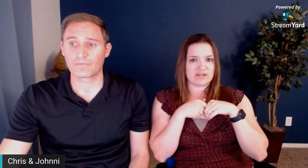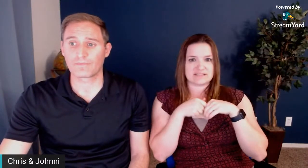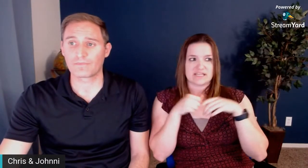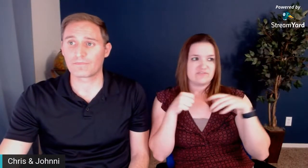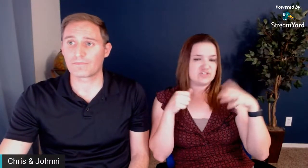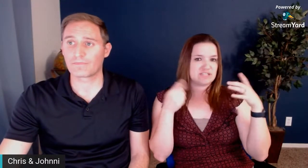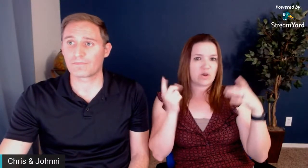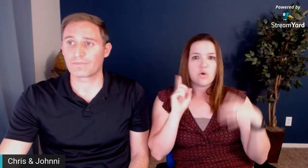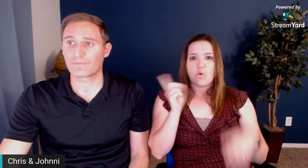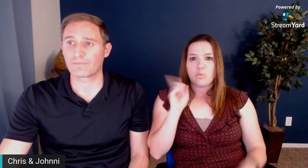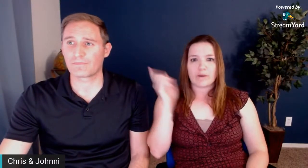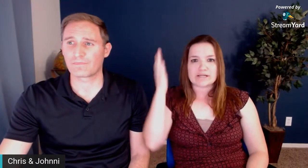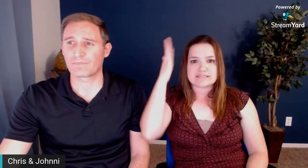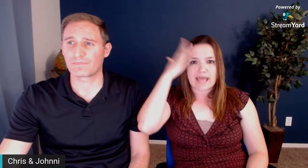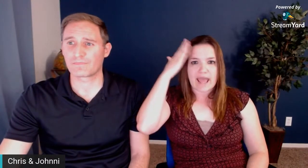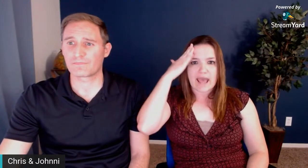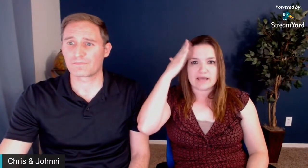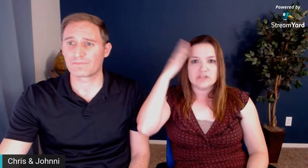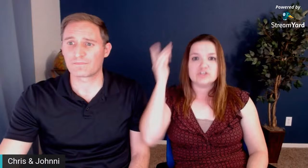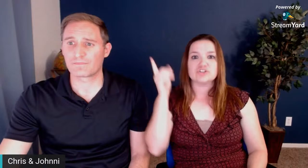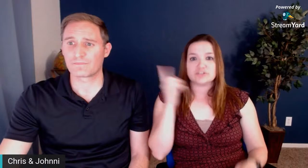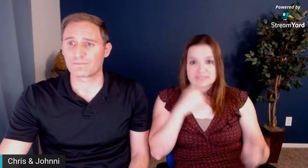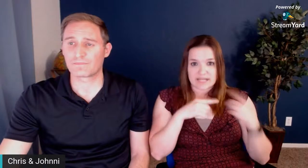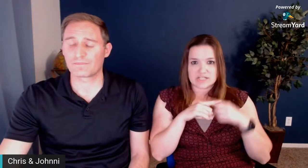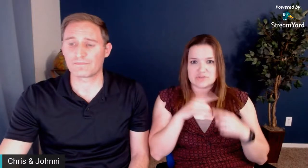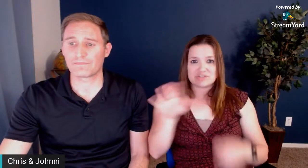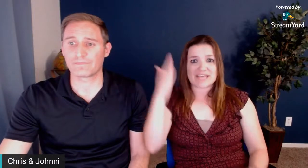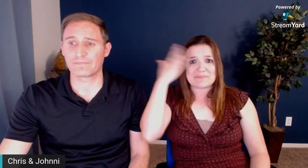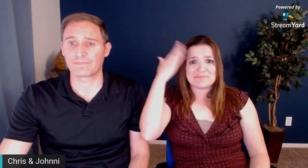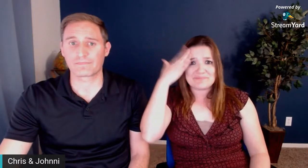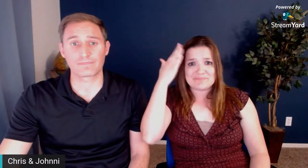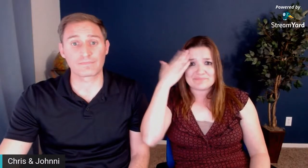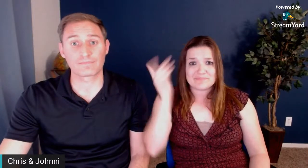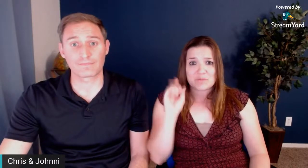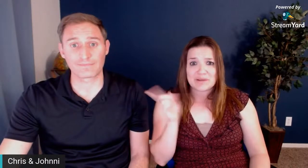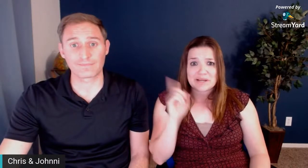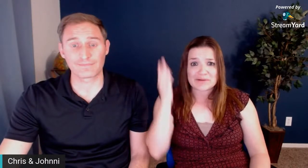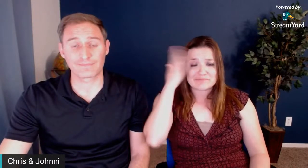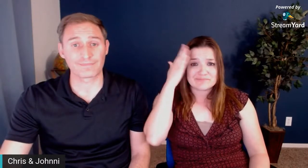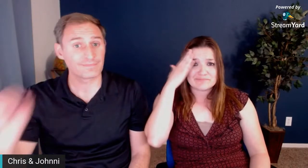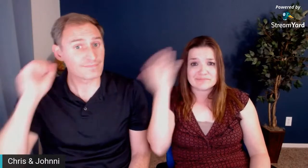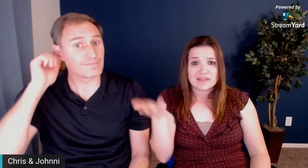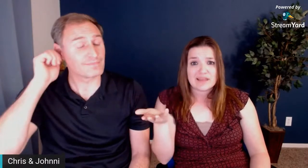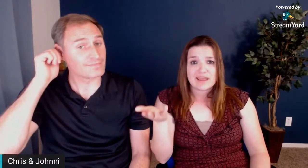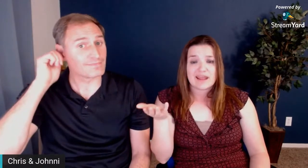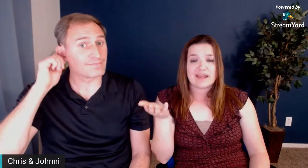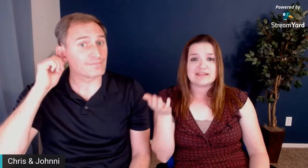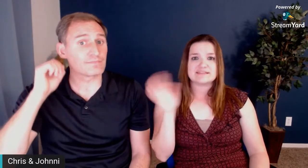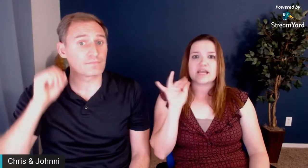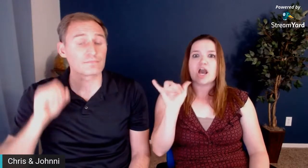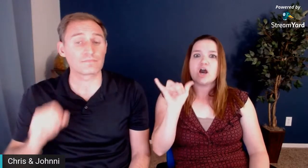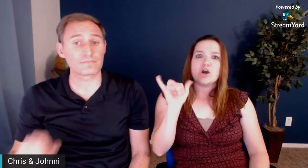it is like if she's like where's the hat she'll sign it to him she's like where and he's like oh